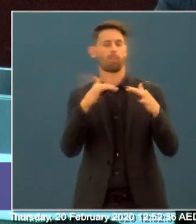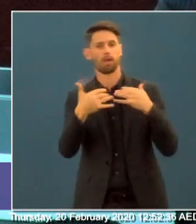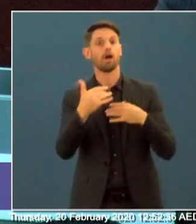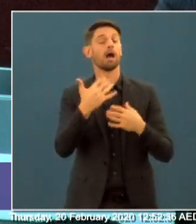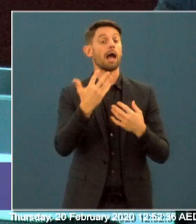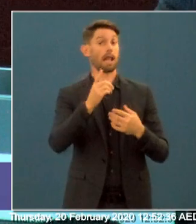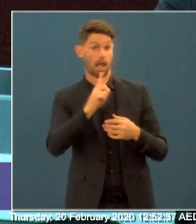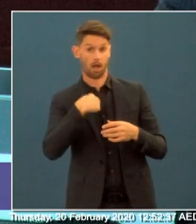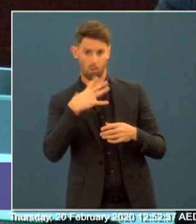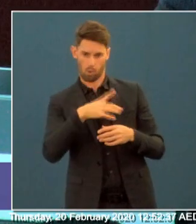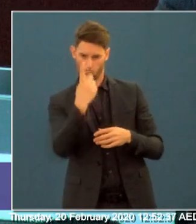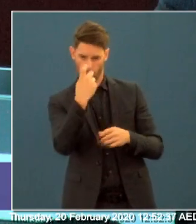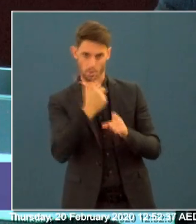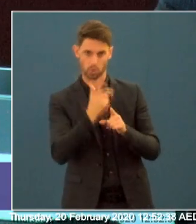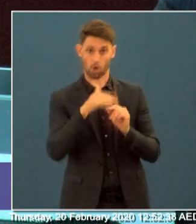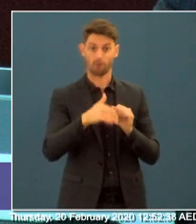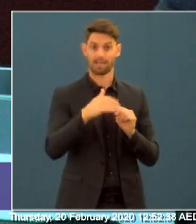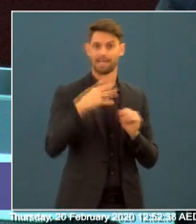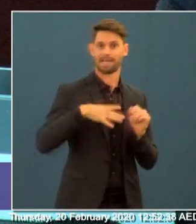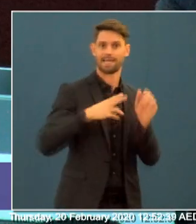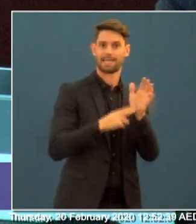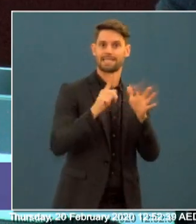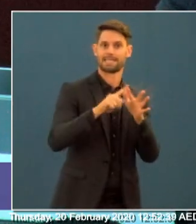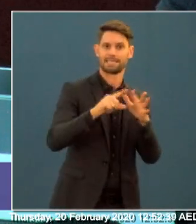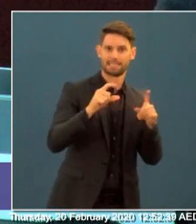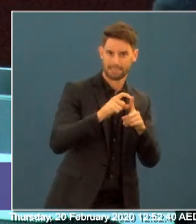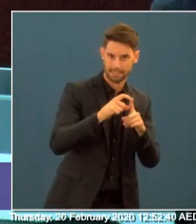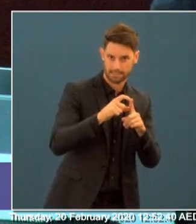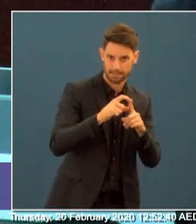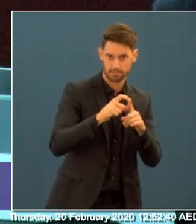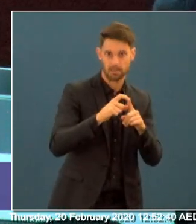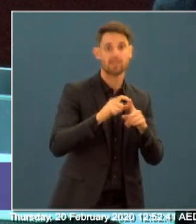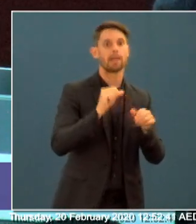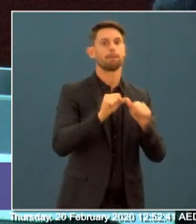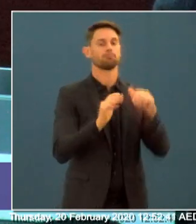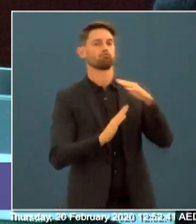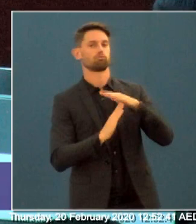And then I wondered if it was convenient to adjourn for lunch. And I think Professor Trollor is able to stay with us